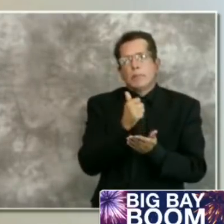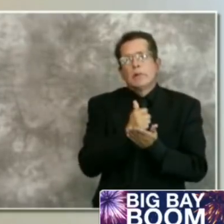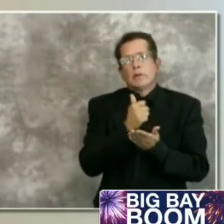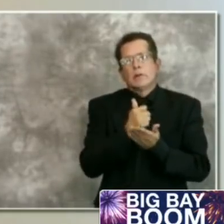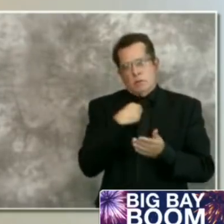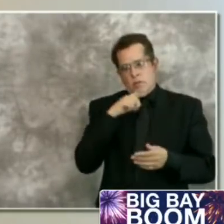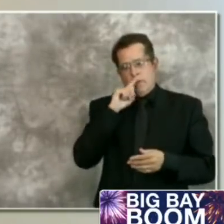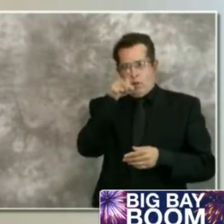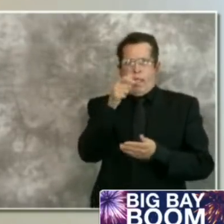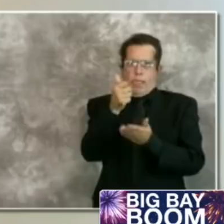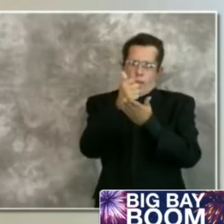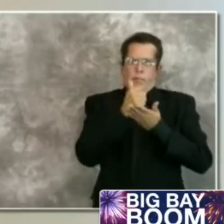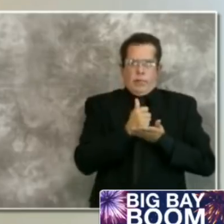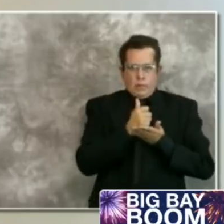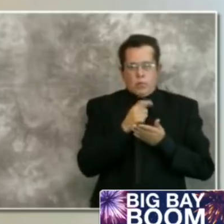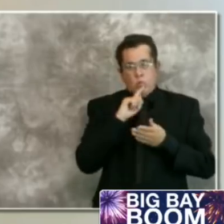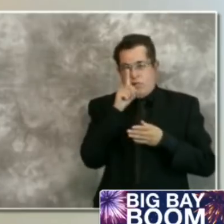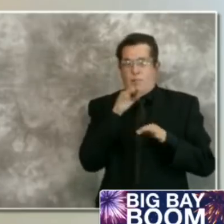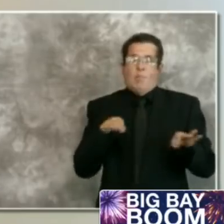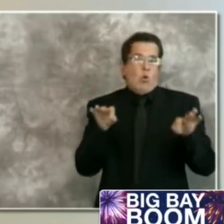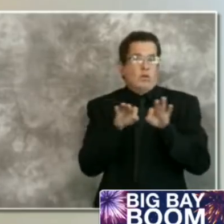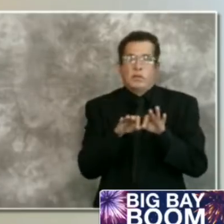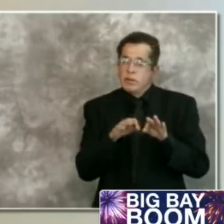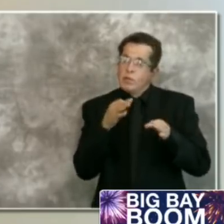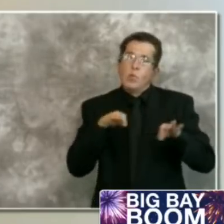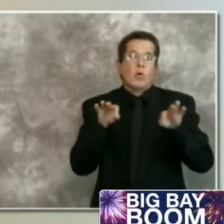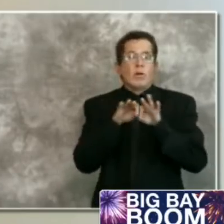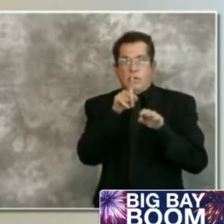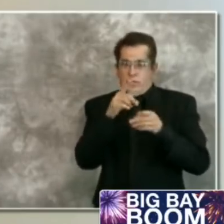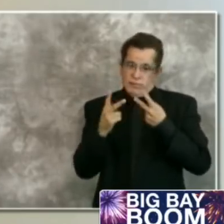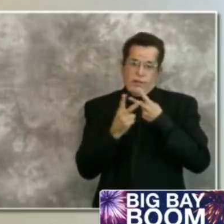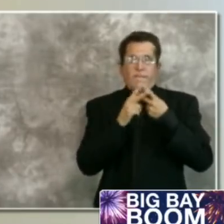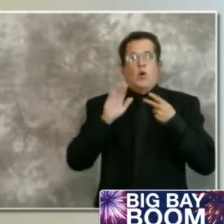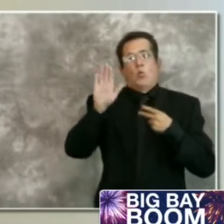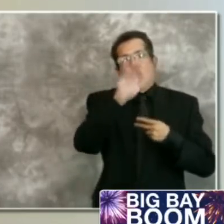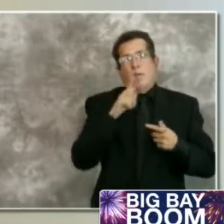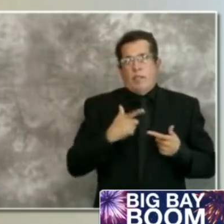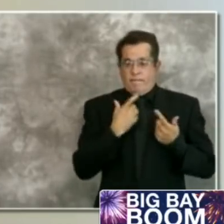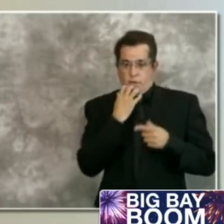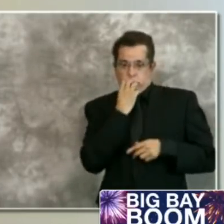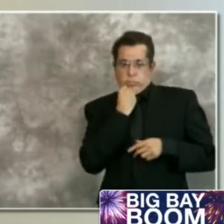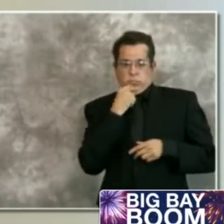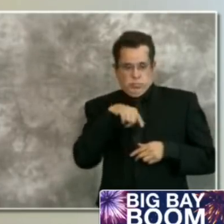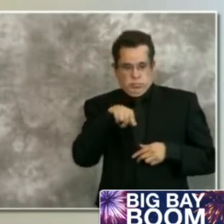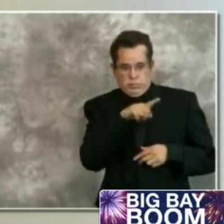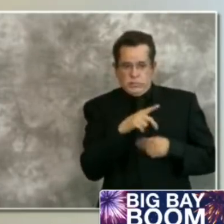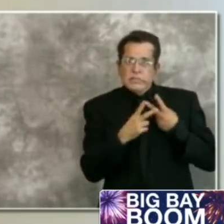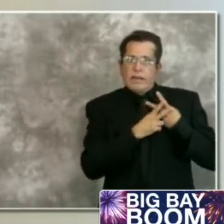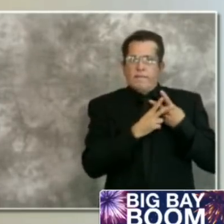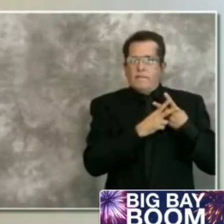PUBLIC HEALTH ORDER. NO INCREASE IN ENFORCEMENT ALONE WILL SLOW AND STOP THE SPREAD. WE REALLY NEED EACH AND EVERY